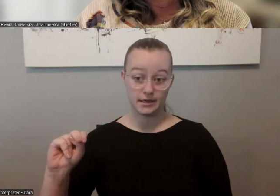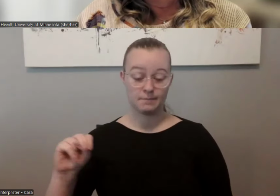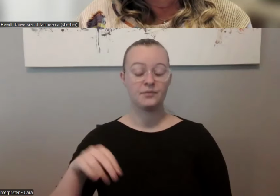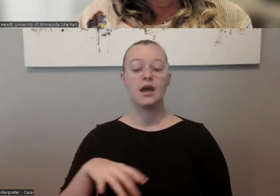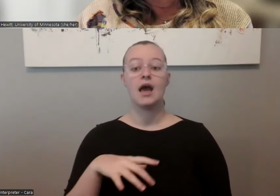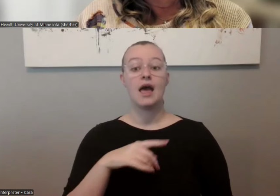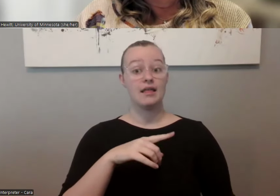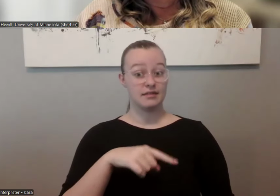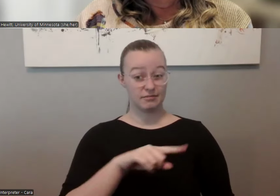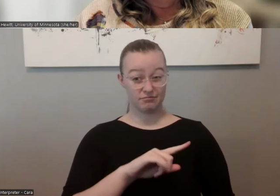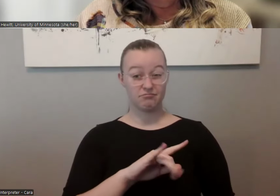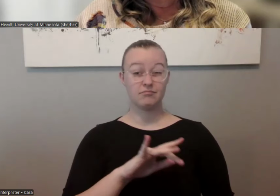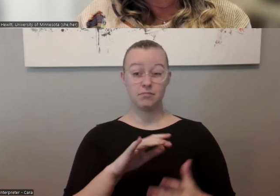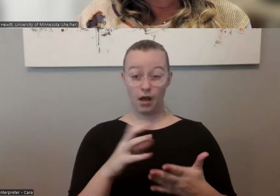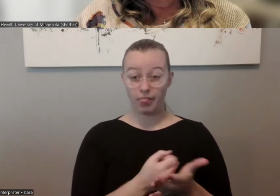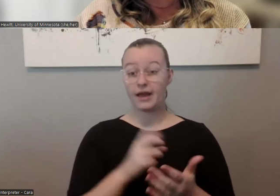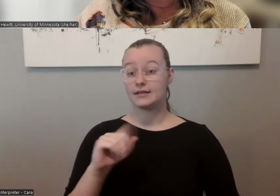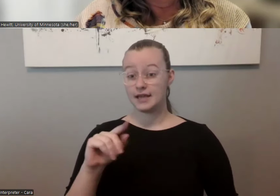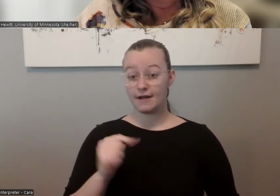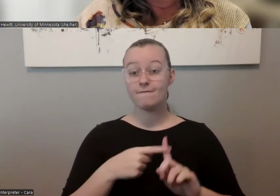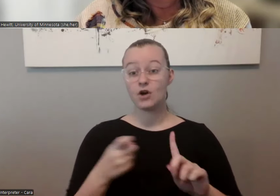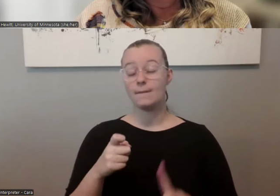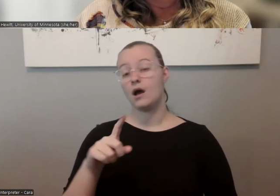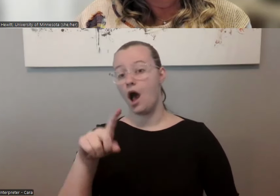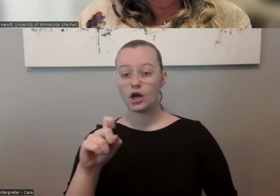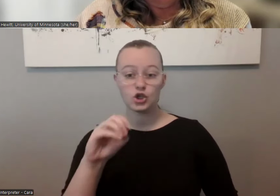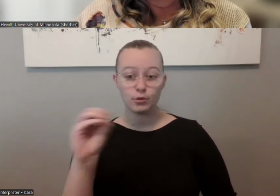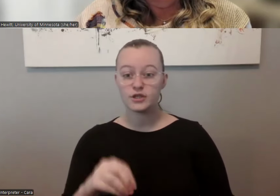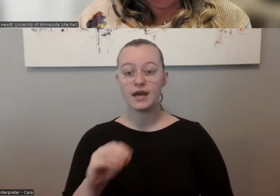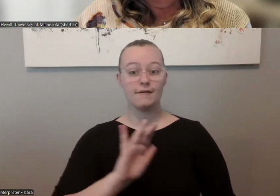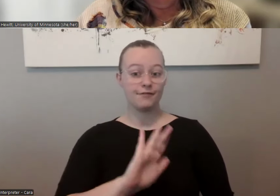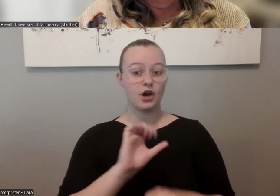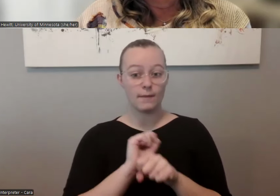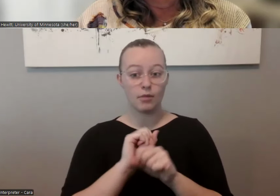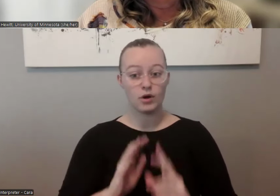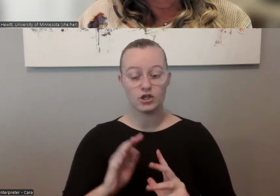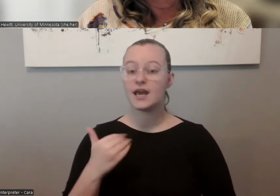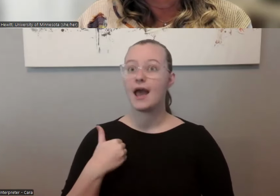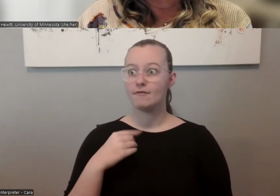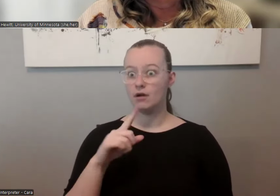collect data, standardized data from 100% of their employers. They actually have 100%